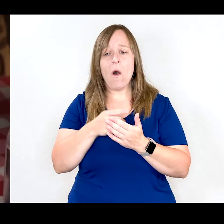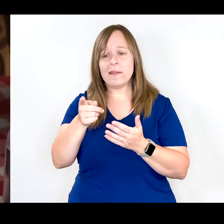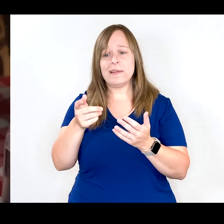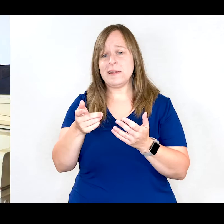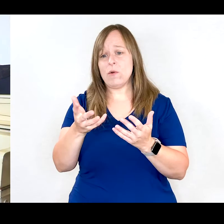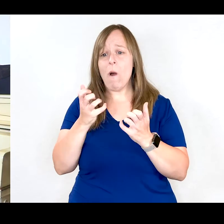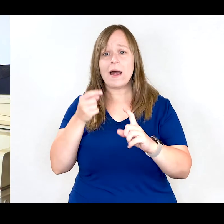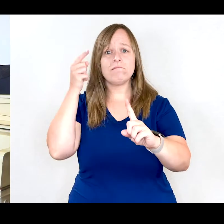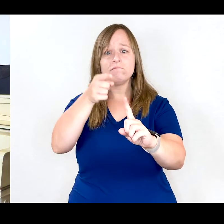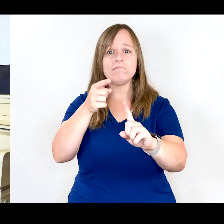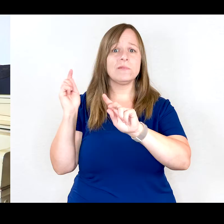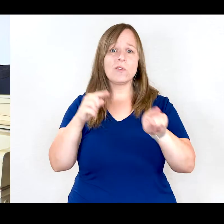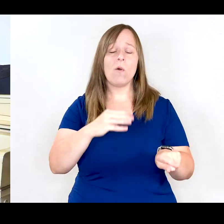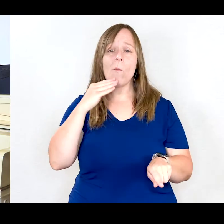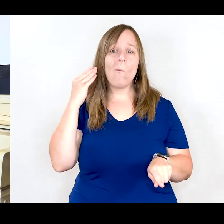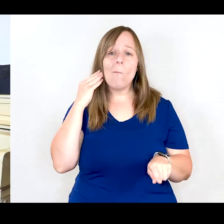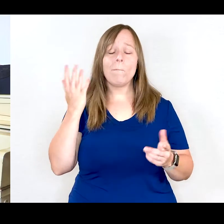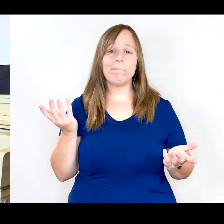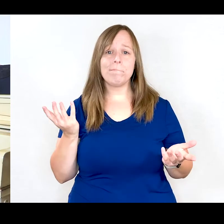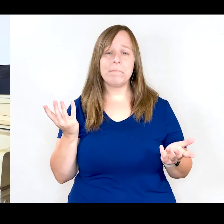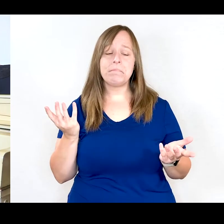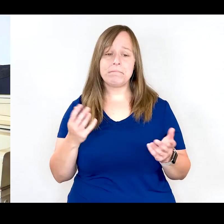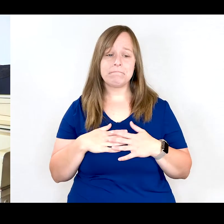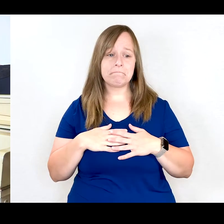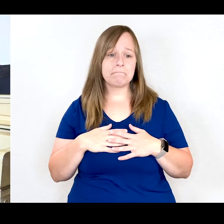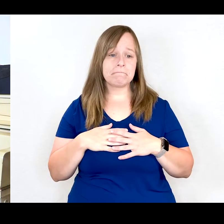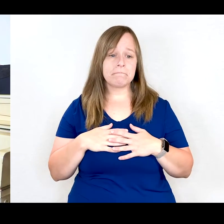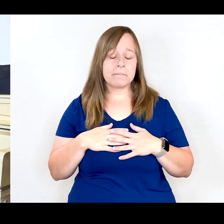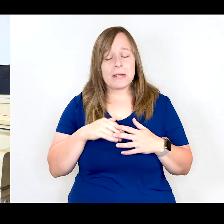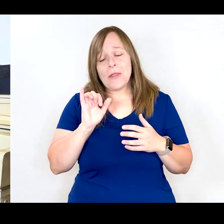And all he ever wanted to do was come home.